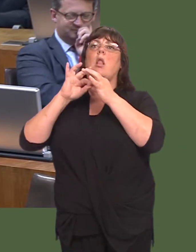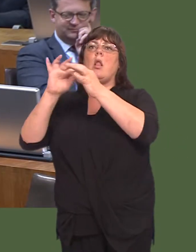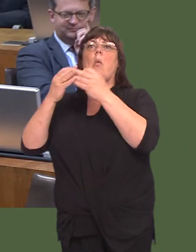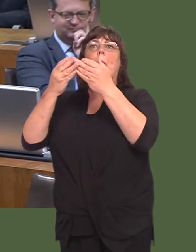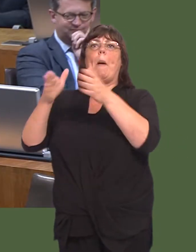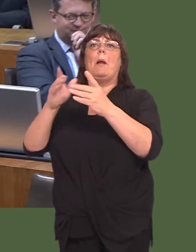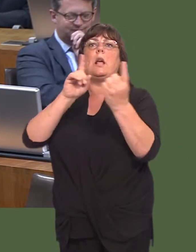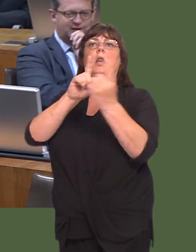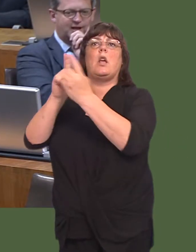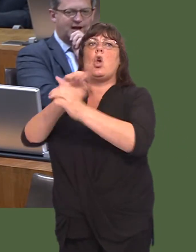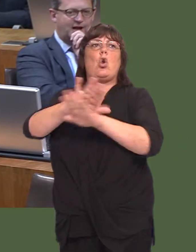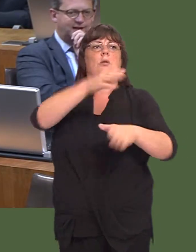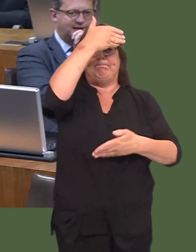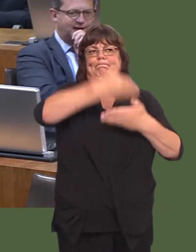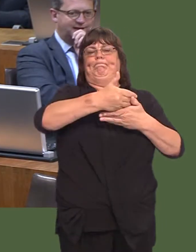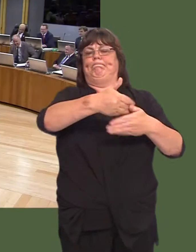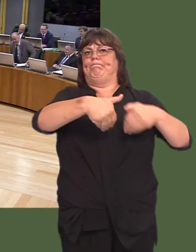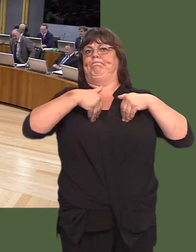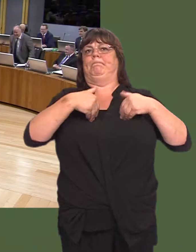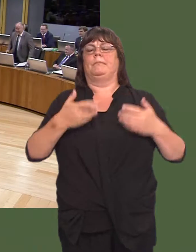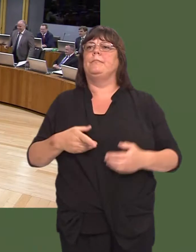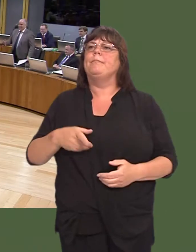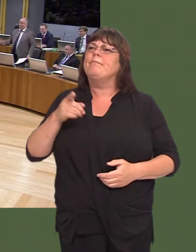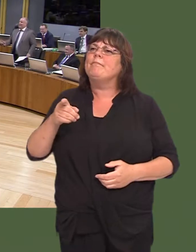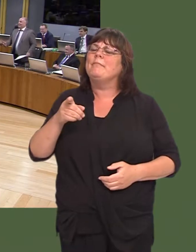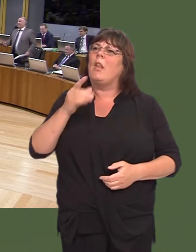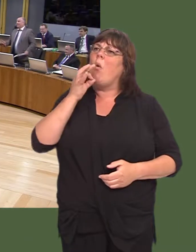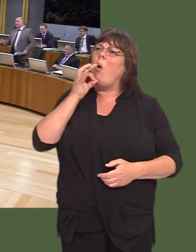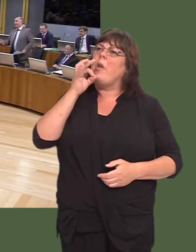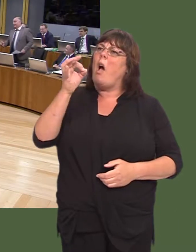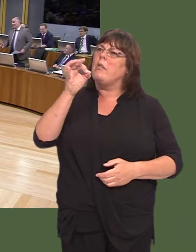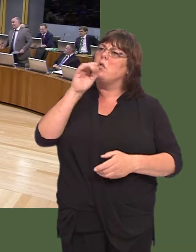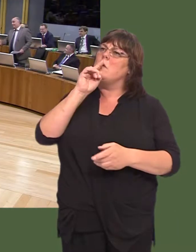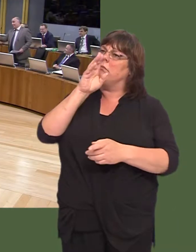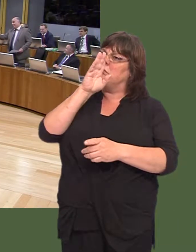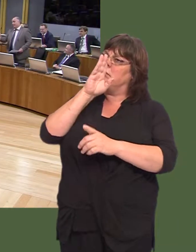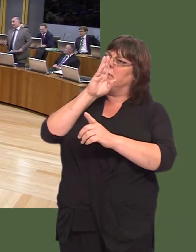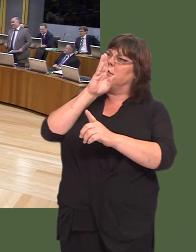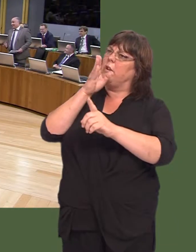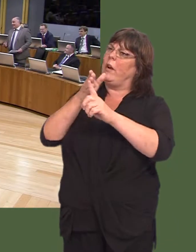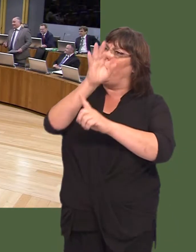not somebody who shuts herself off from the public. Andrew R.T. Davies: Giving a straight answer, First Minister, is most probably not your strongest card to